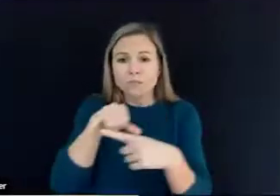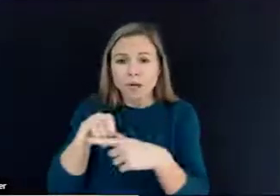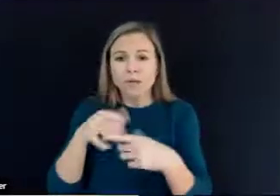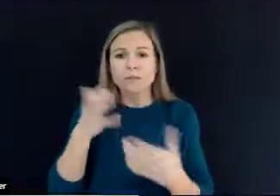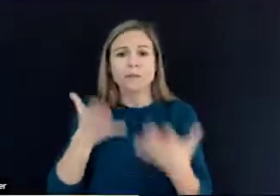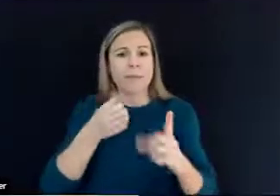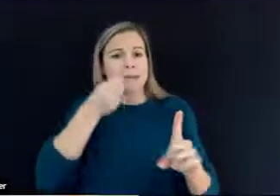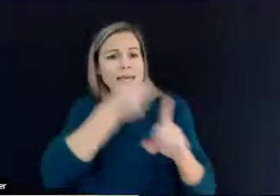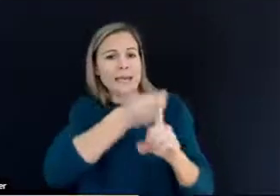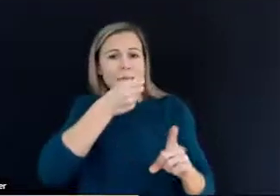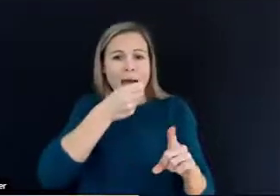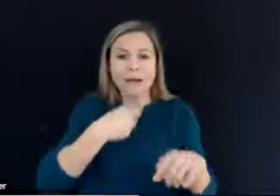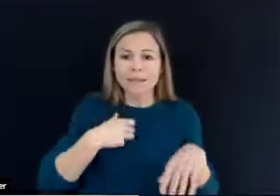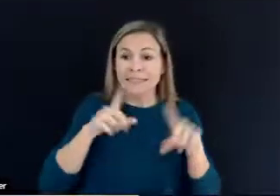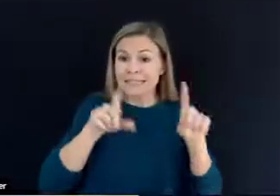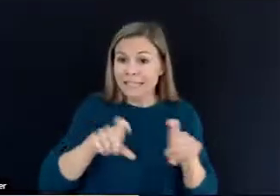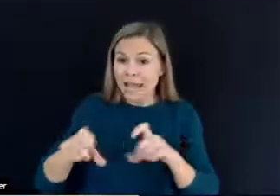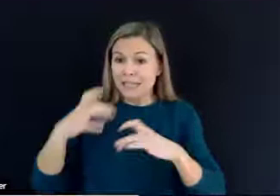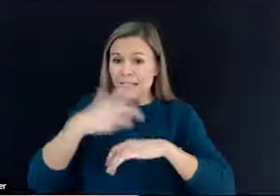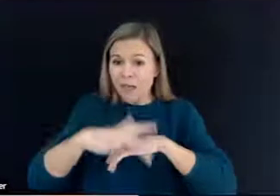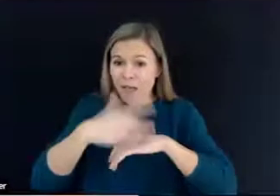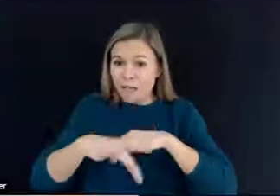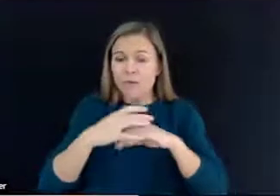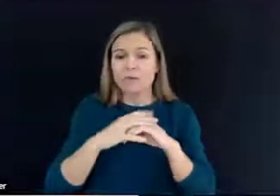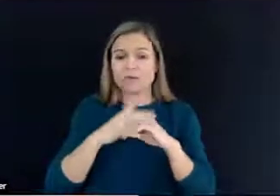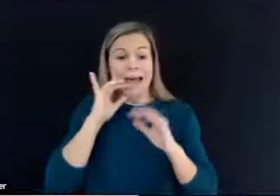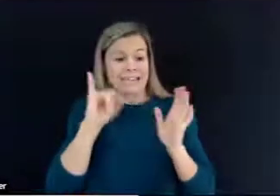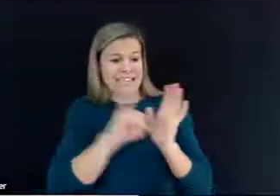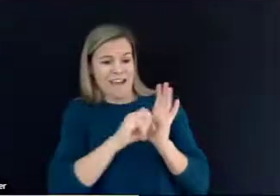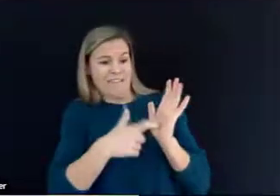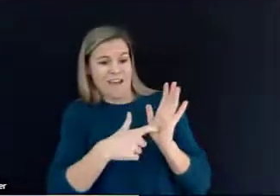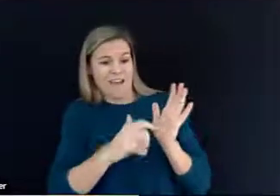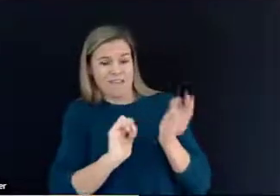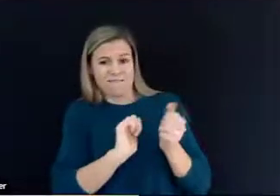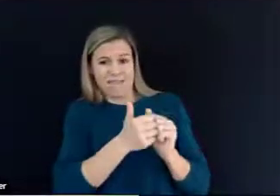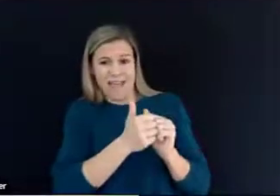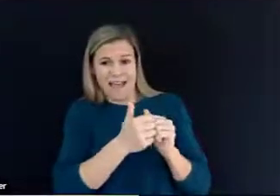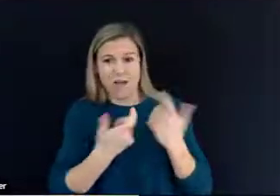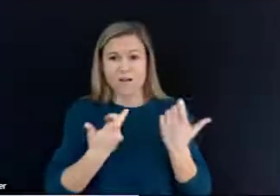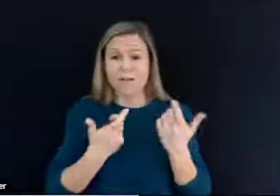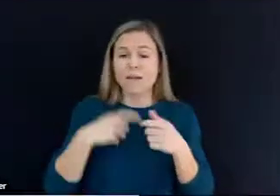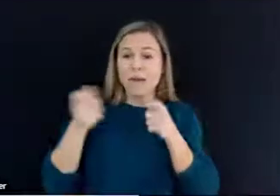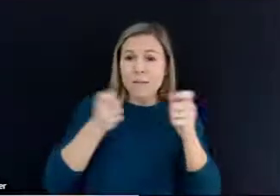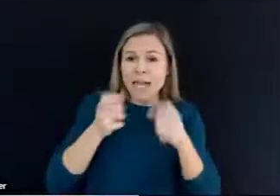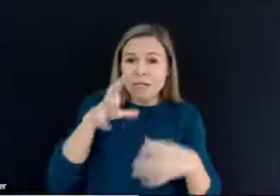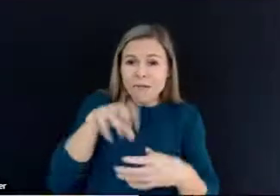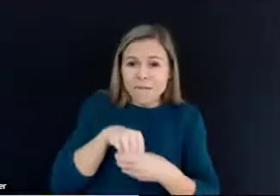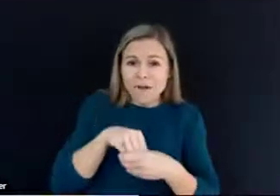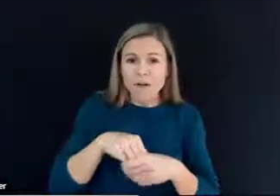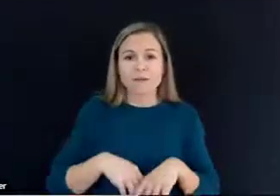and then identification and management, and then also identification and outreach.